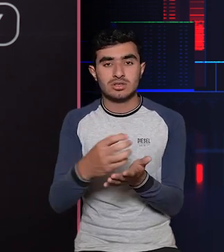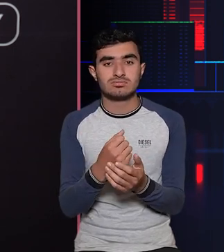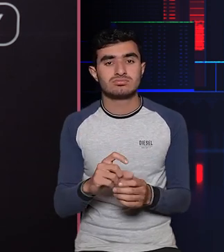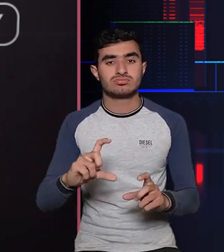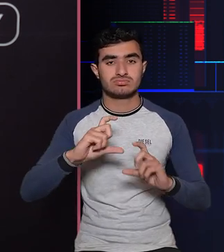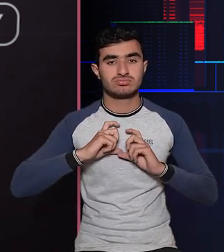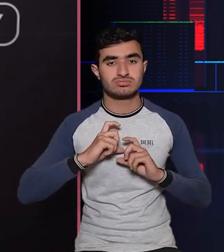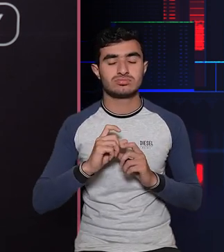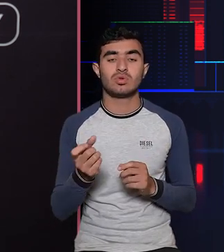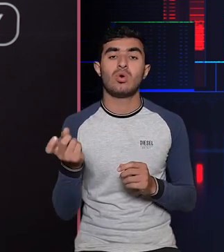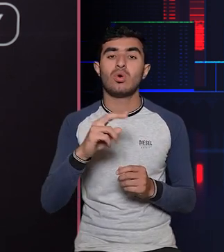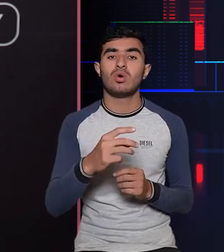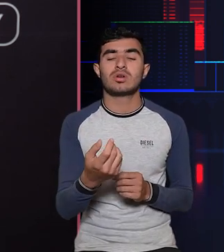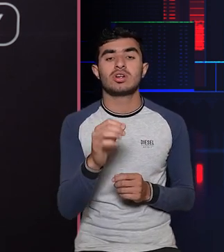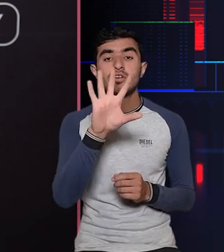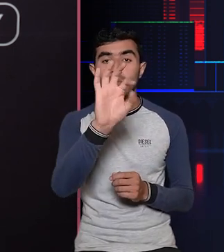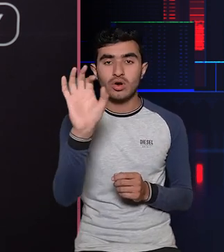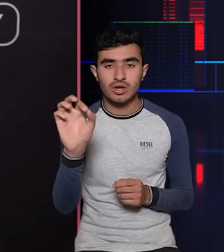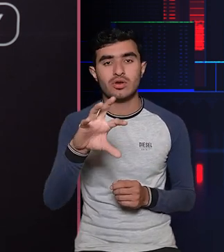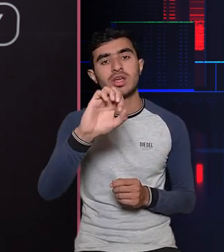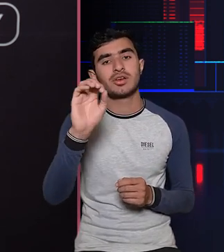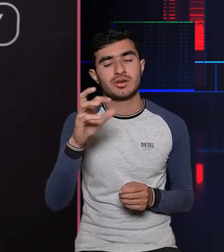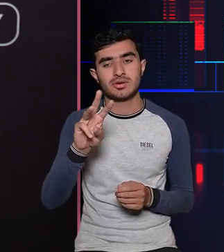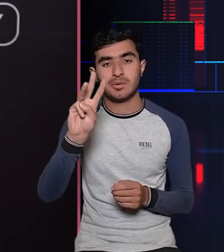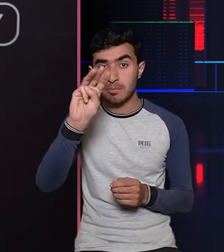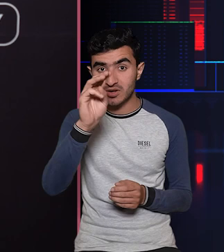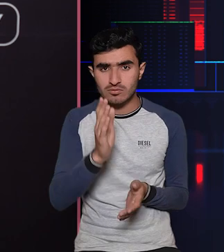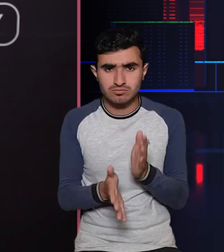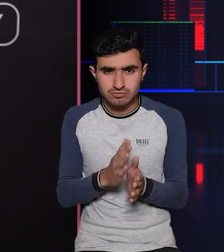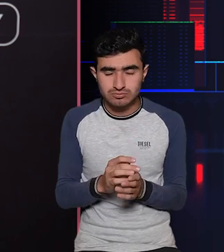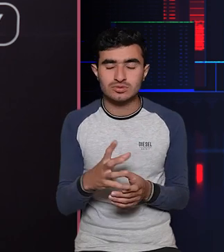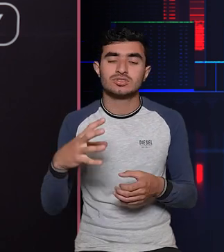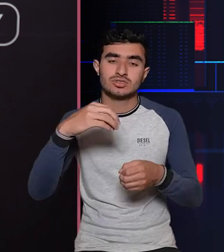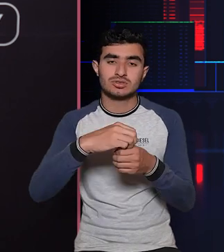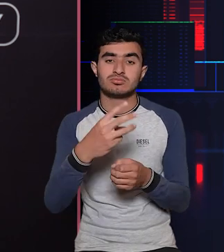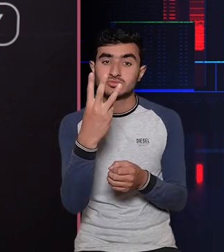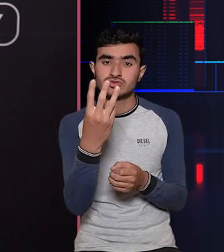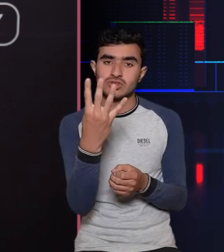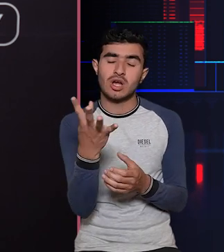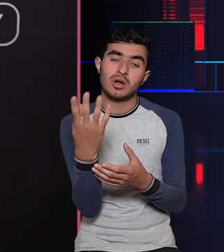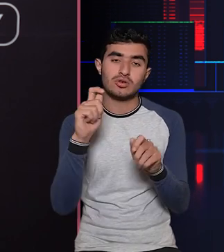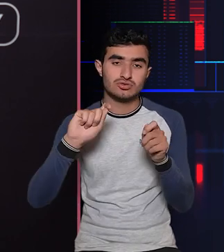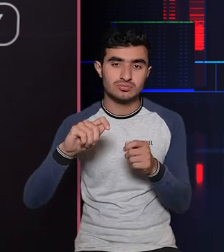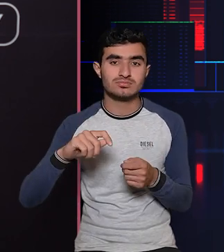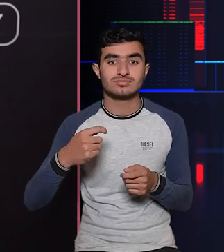due to my long jump and triple jump I got first position and I also used to do track